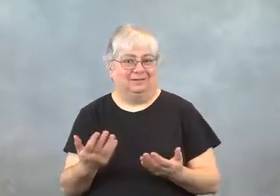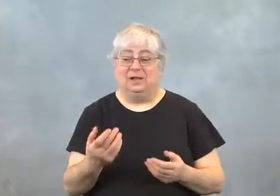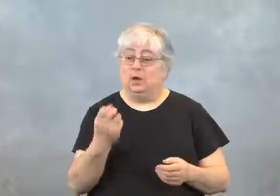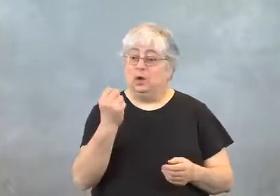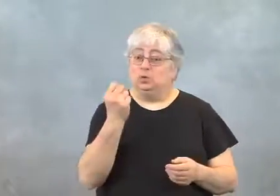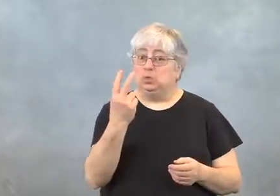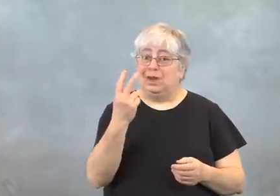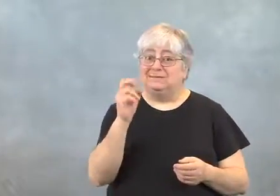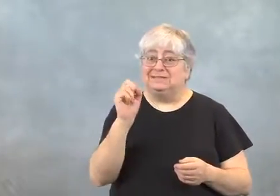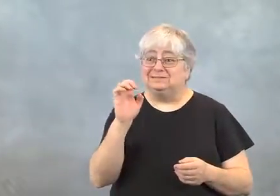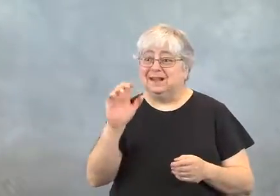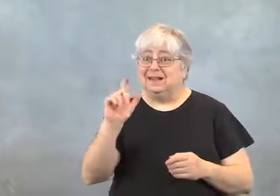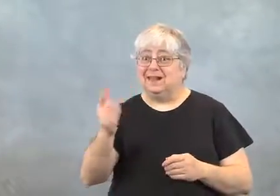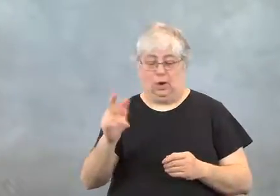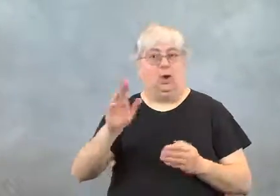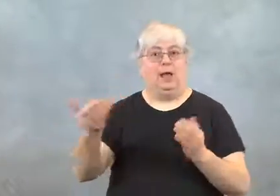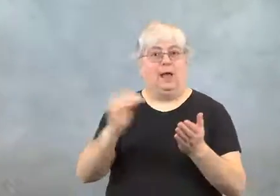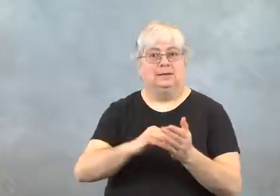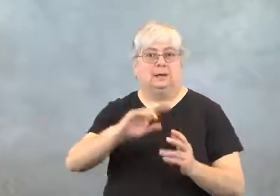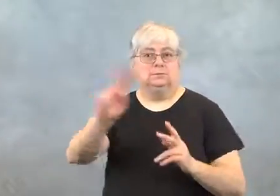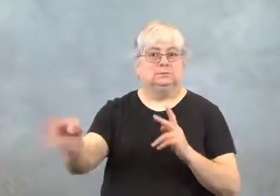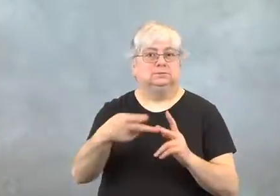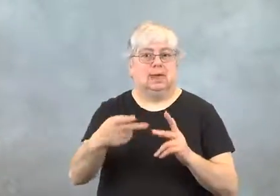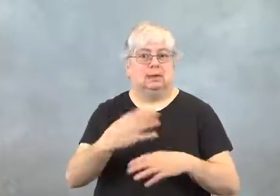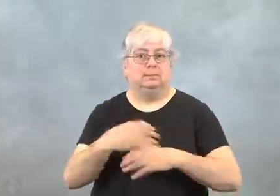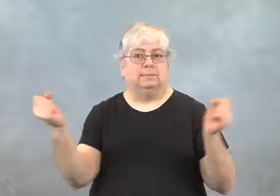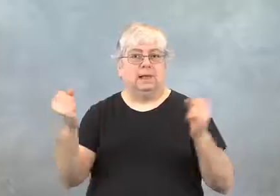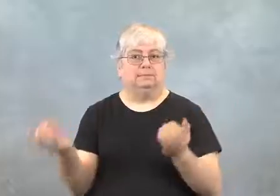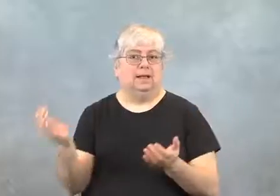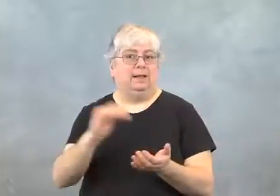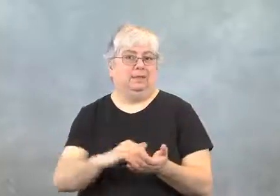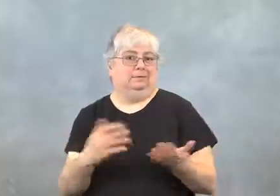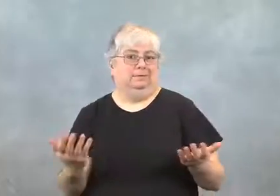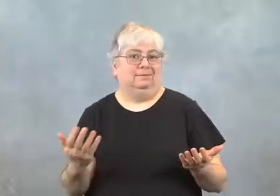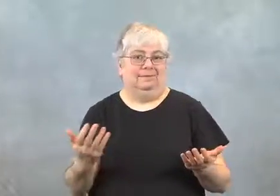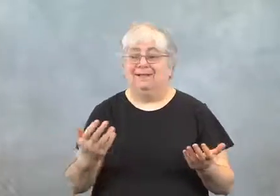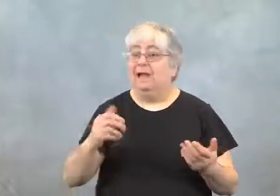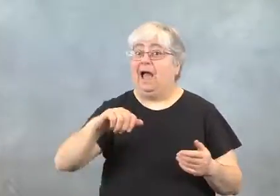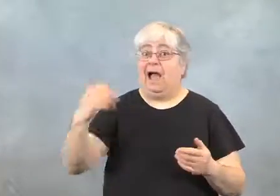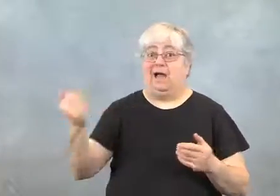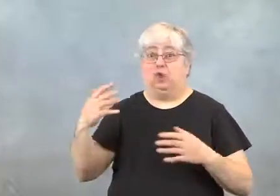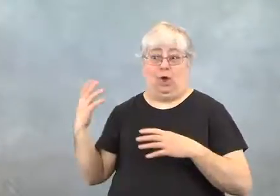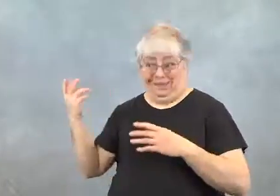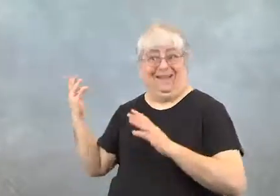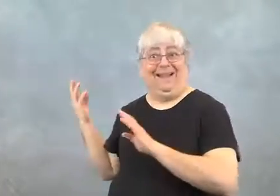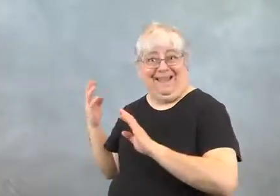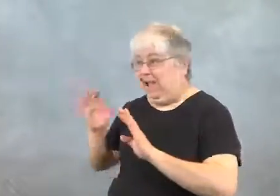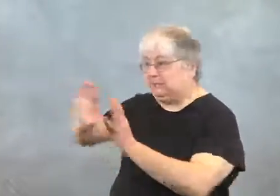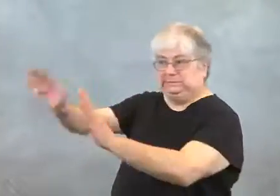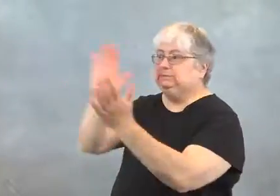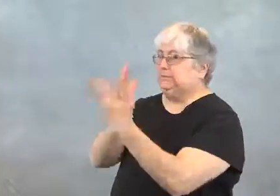A second bomb went off about 12 seconds later.